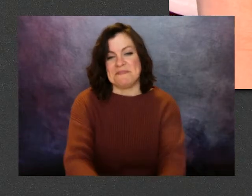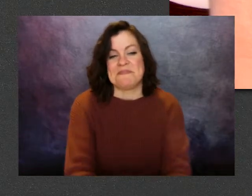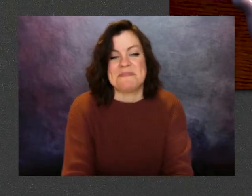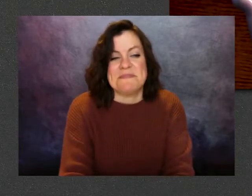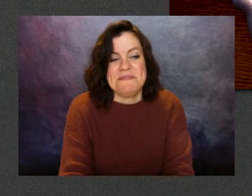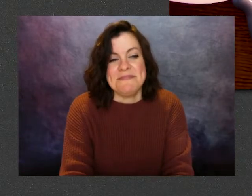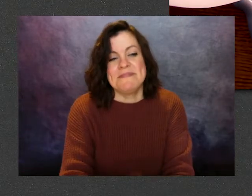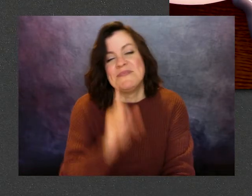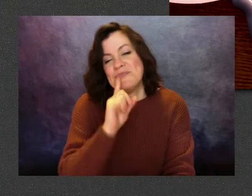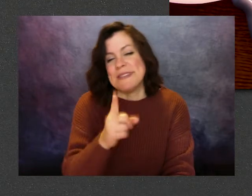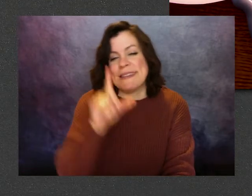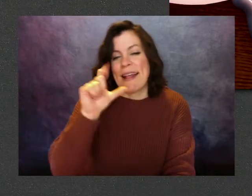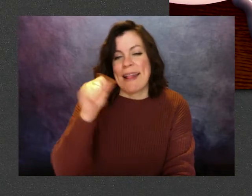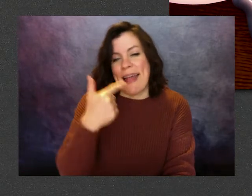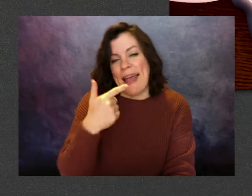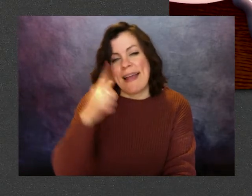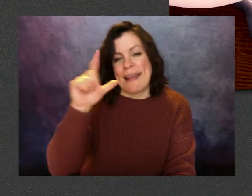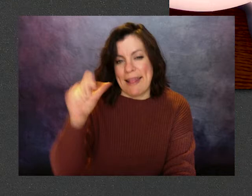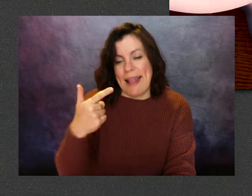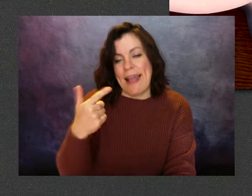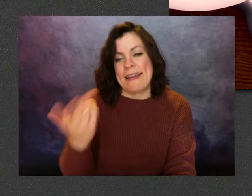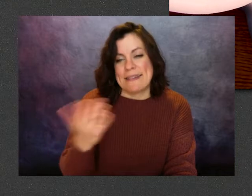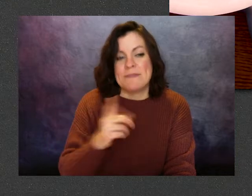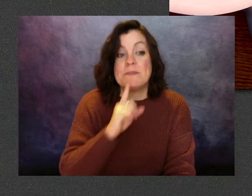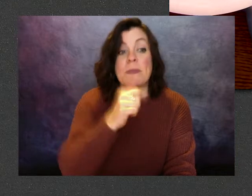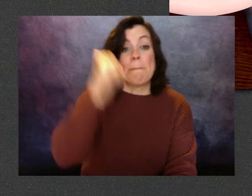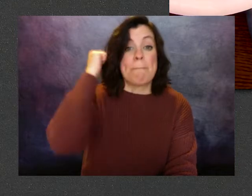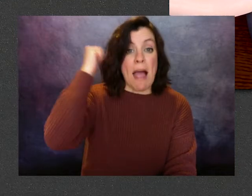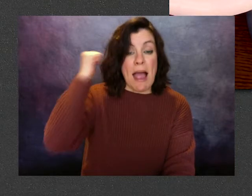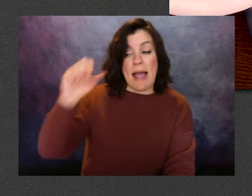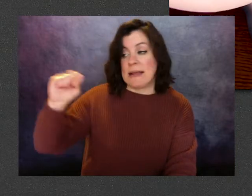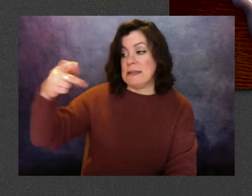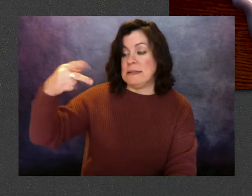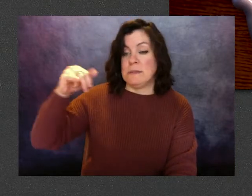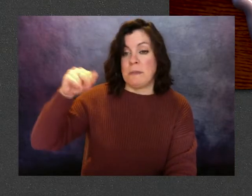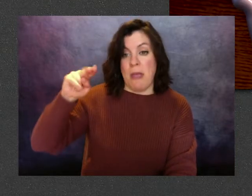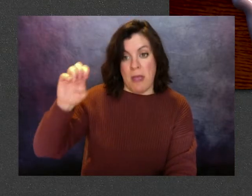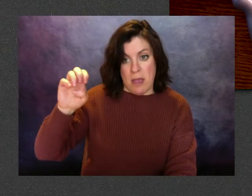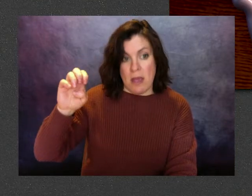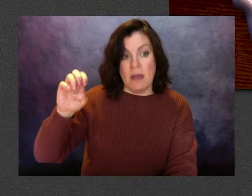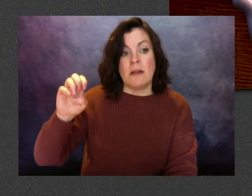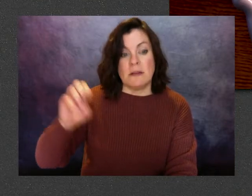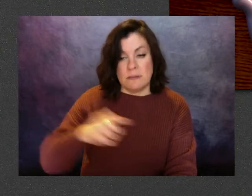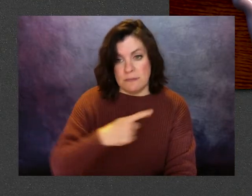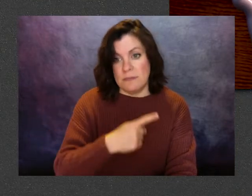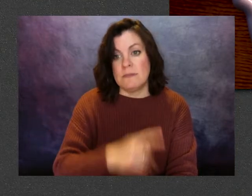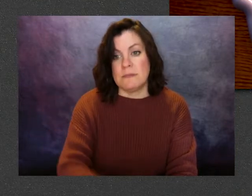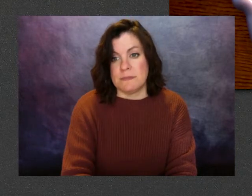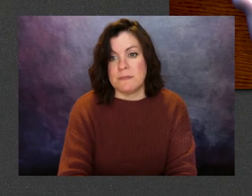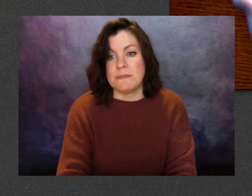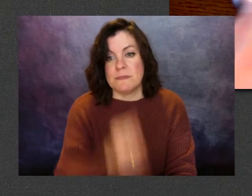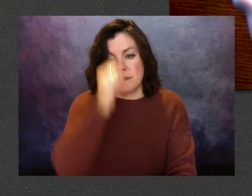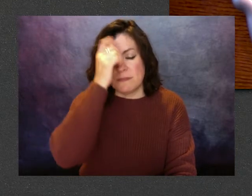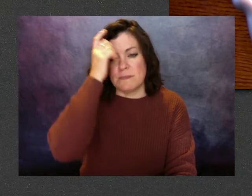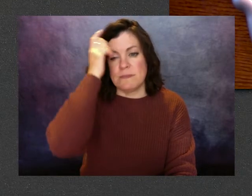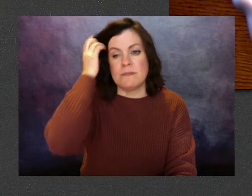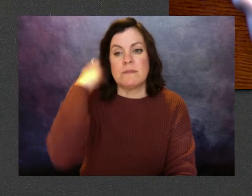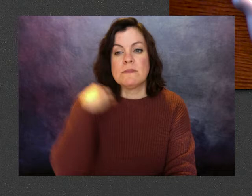and animals have backbones, like this. And if some of the cue tips are too long,